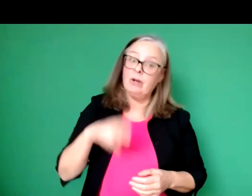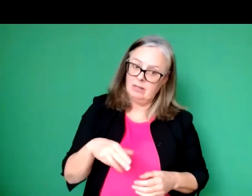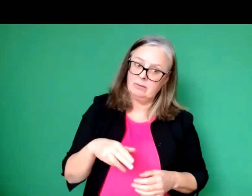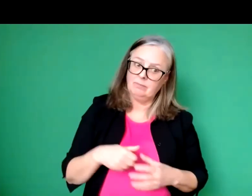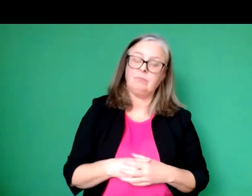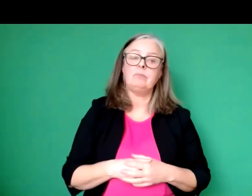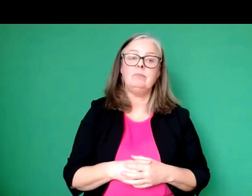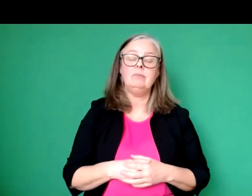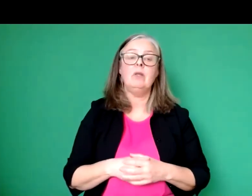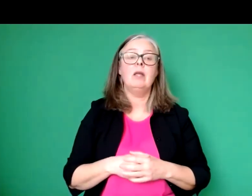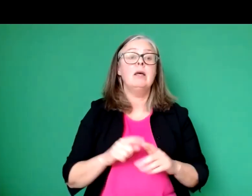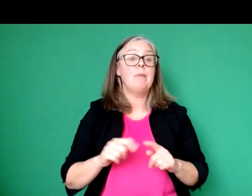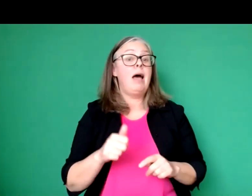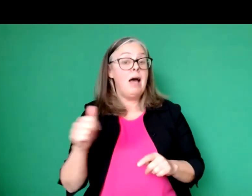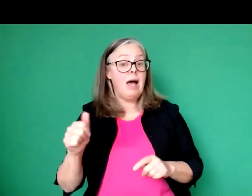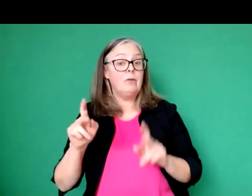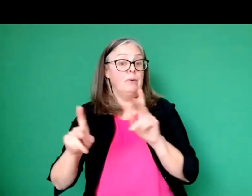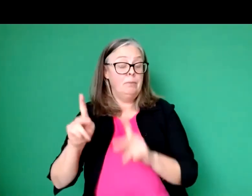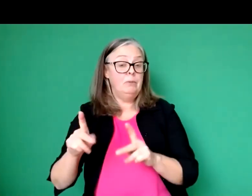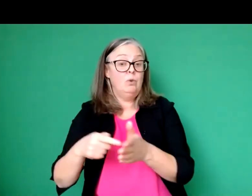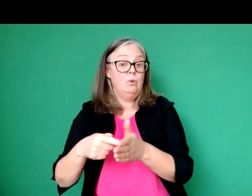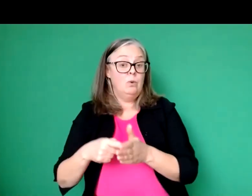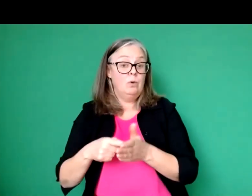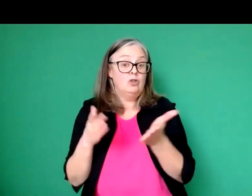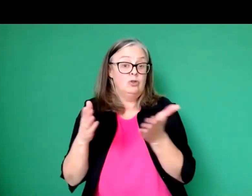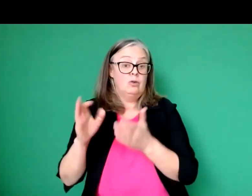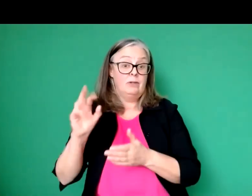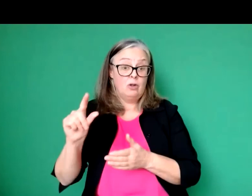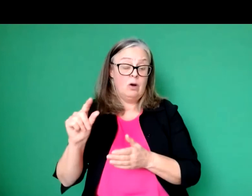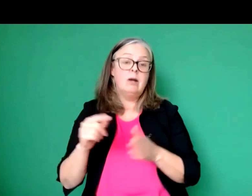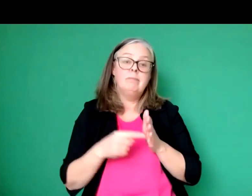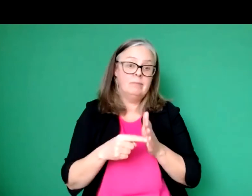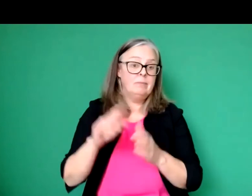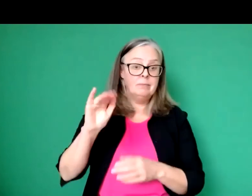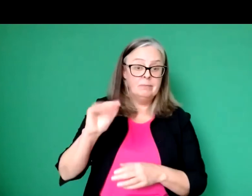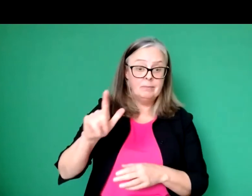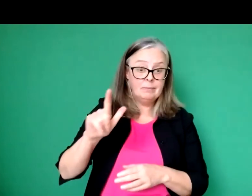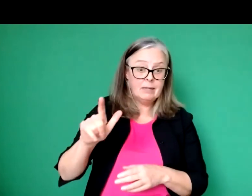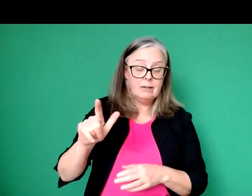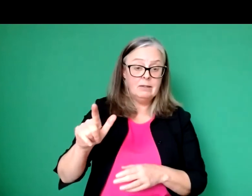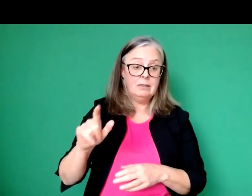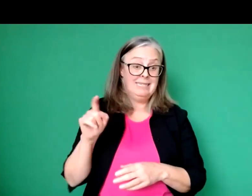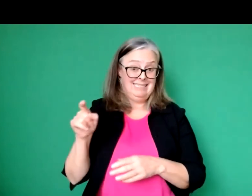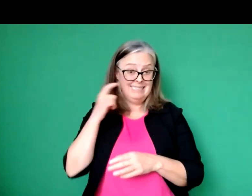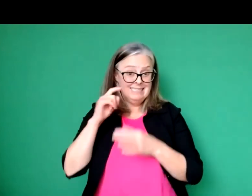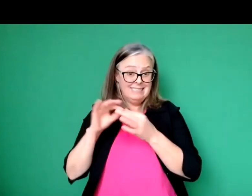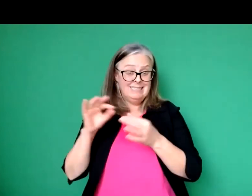other people who require service dogs like bill um that as as bill pointed out first of all there are